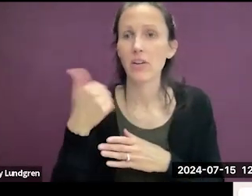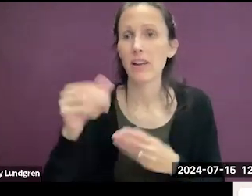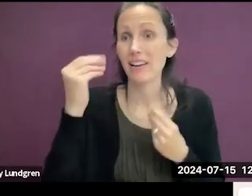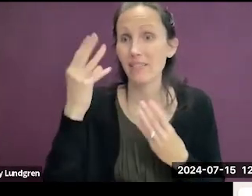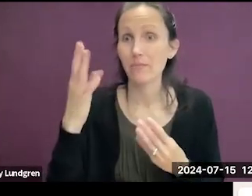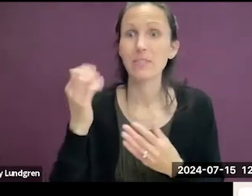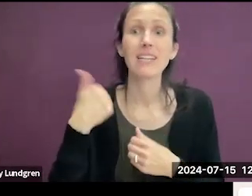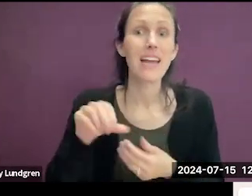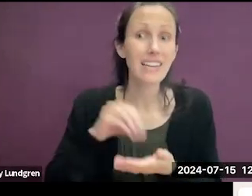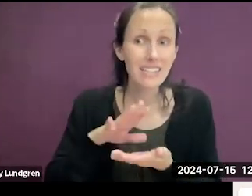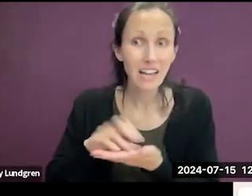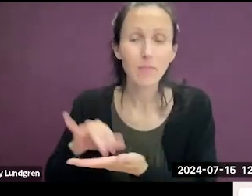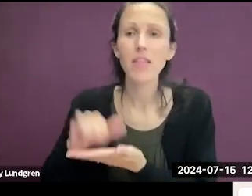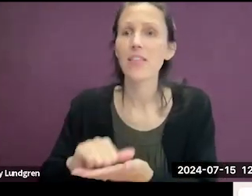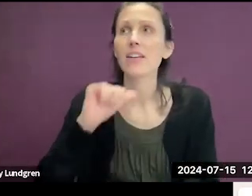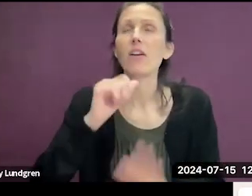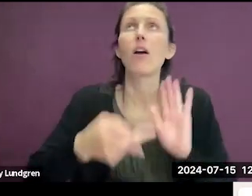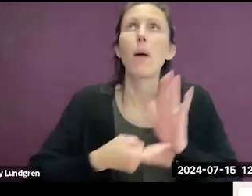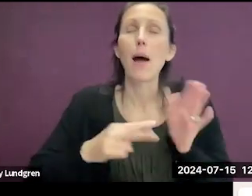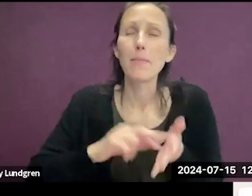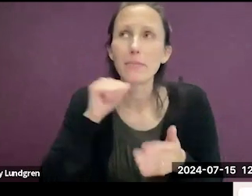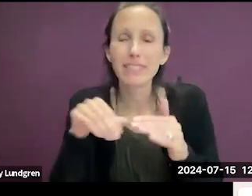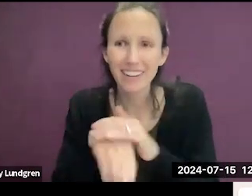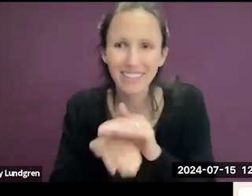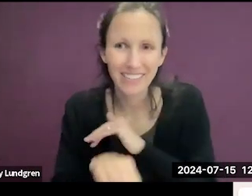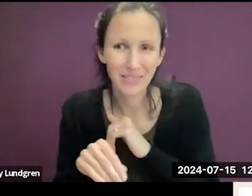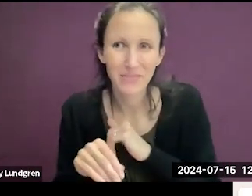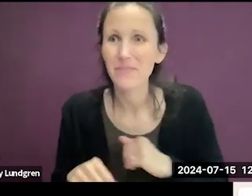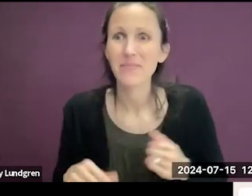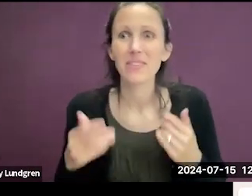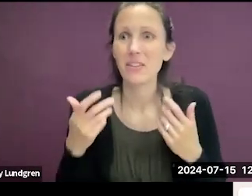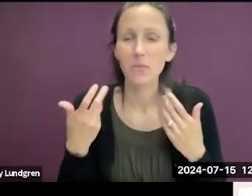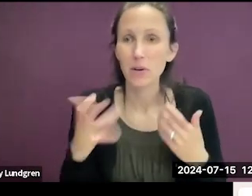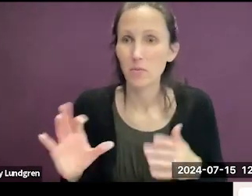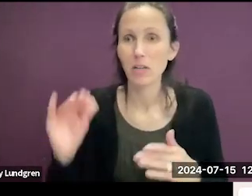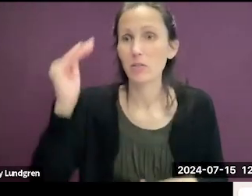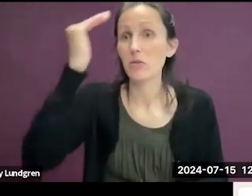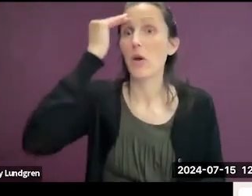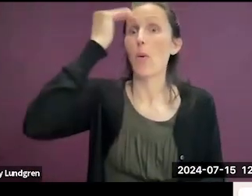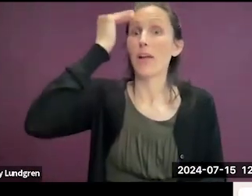any documents that are inaccessible. We don't want to knowingly share anything that is inaccessible.